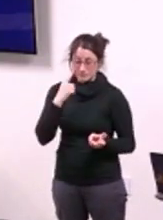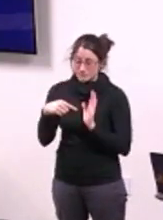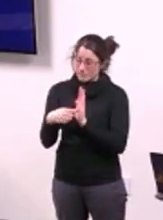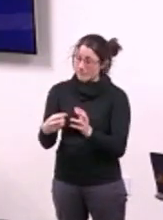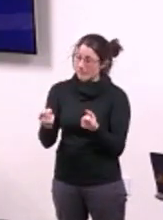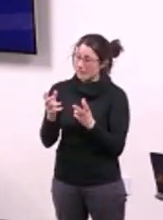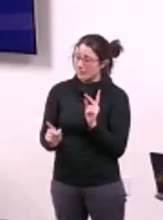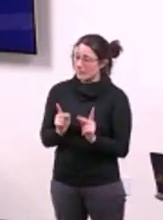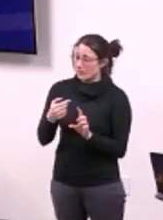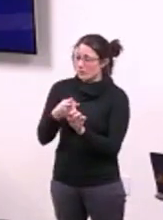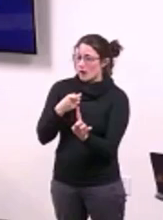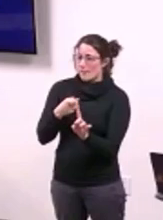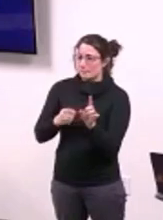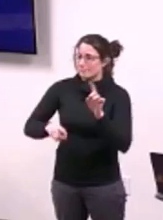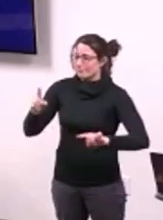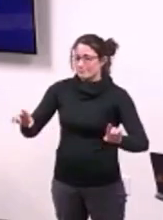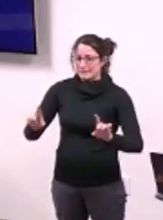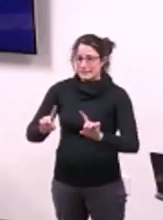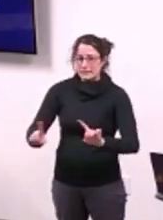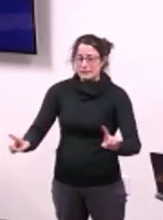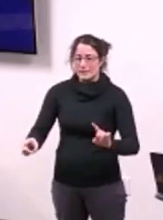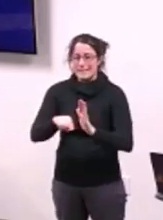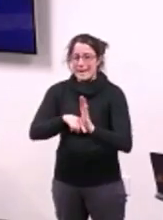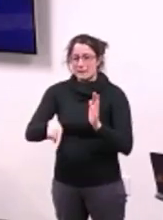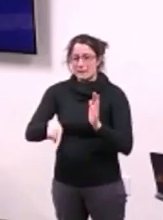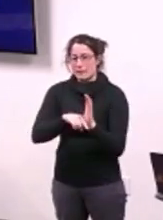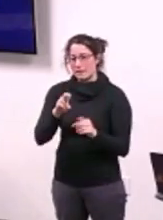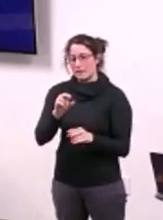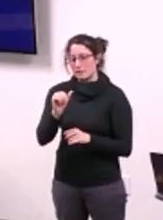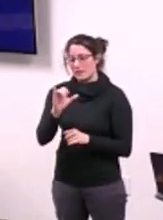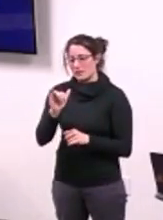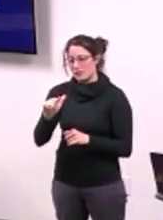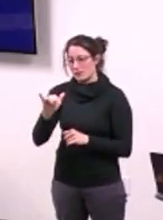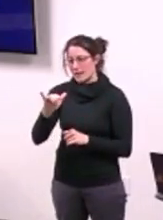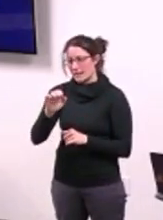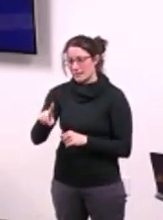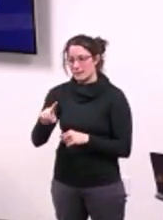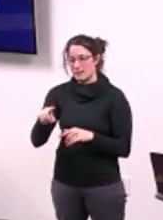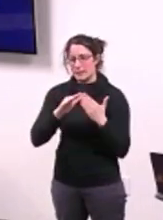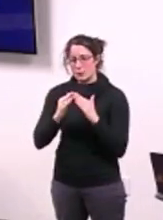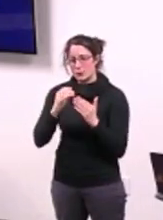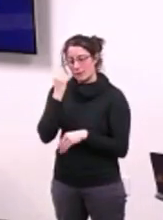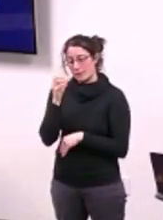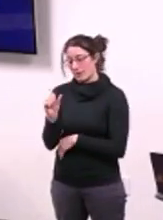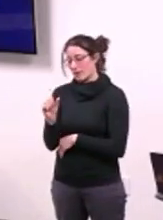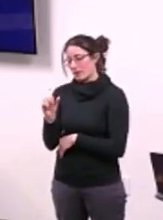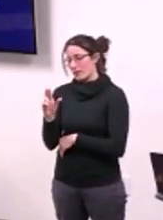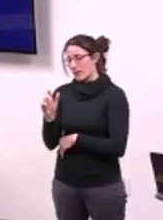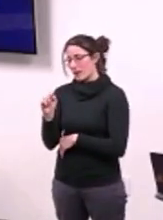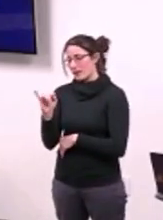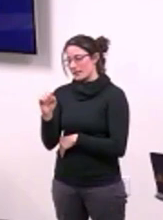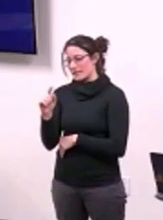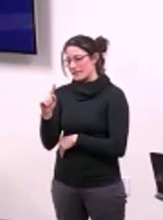from various negatively racialized communities, if they're autistic, or have any sort of emotional disabilities.